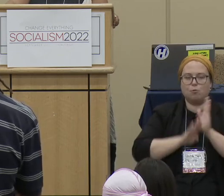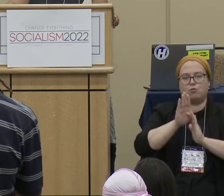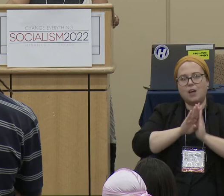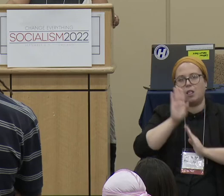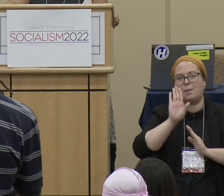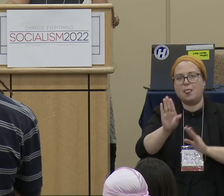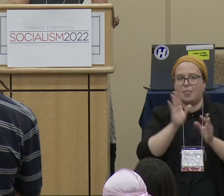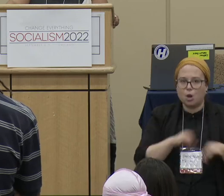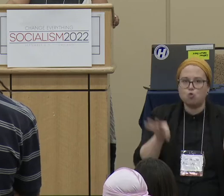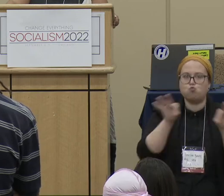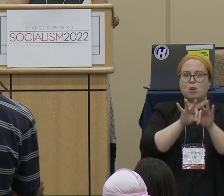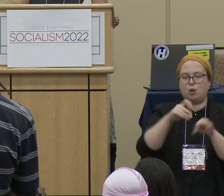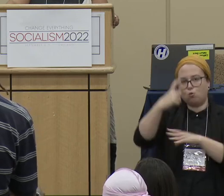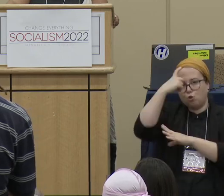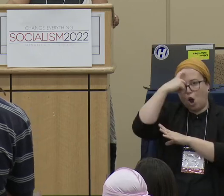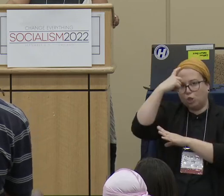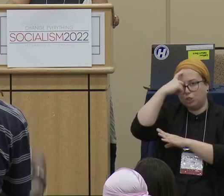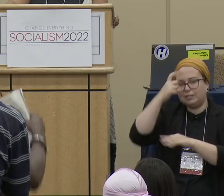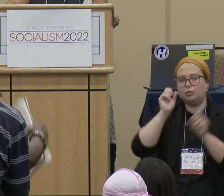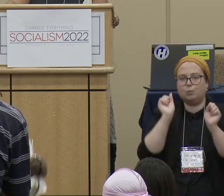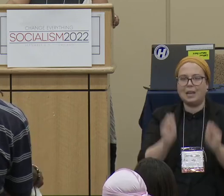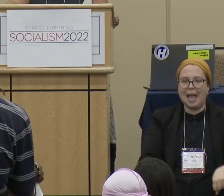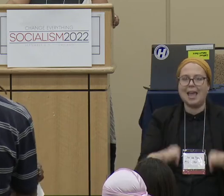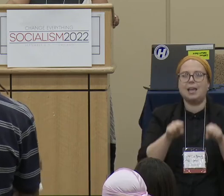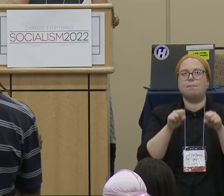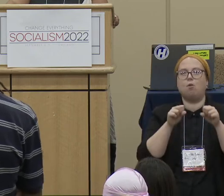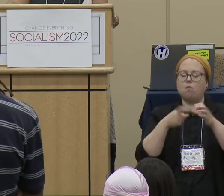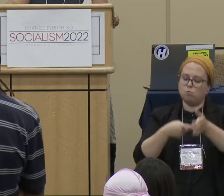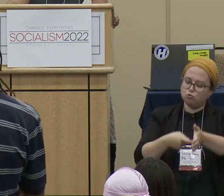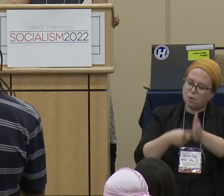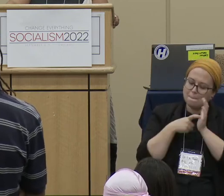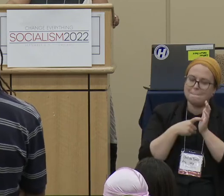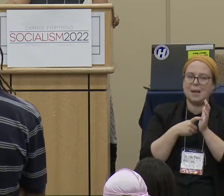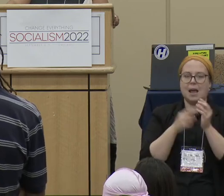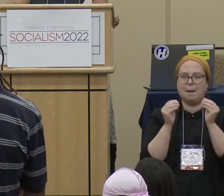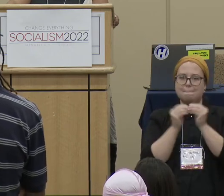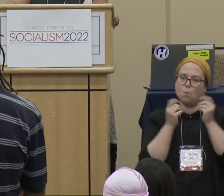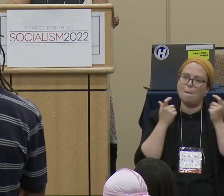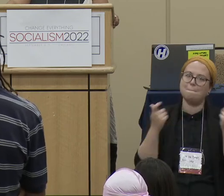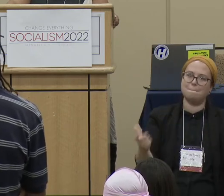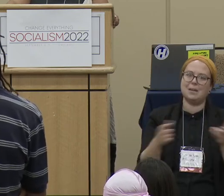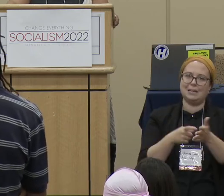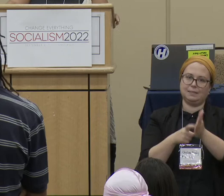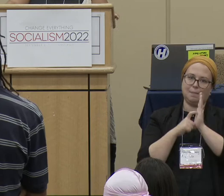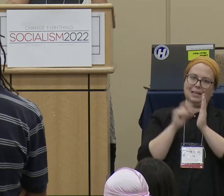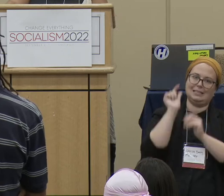which I'm going to do the critical work to help people develop the critical consciousness to be able to